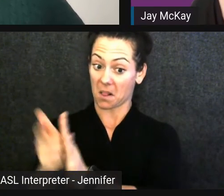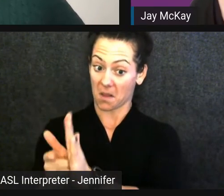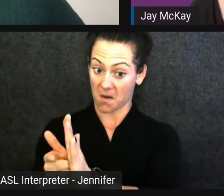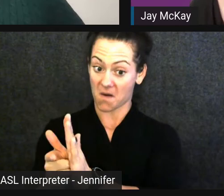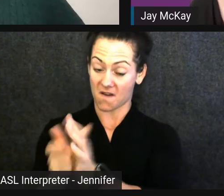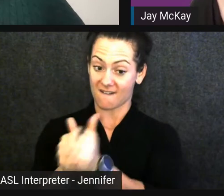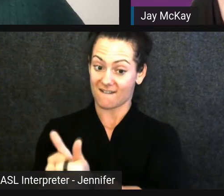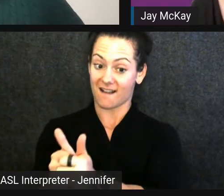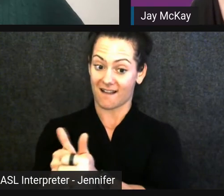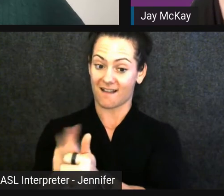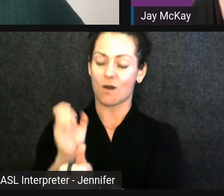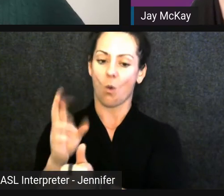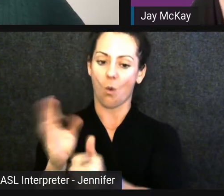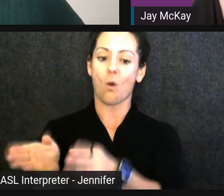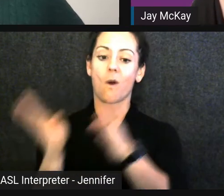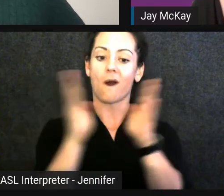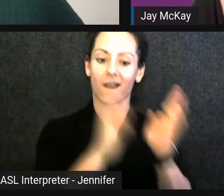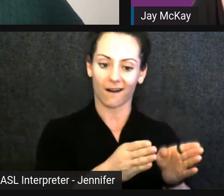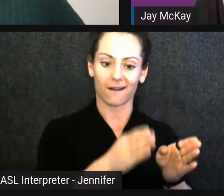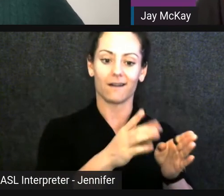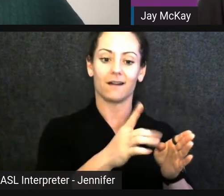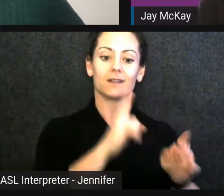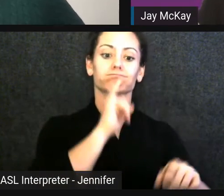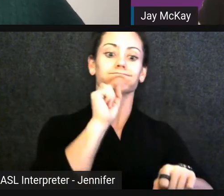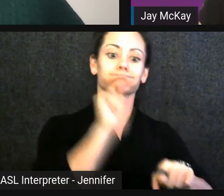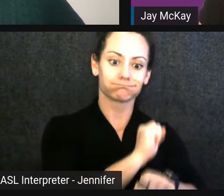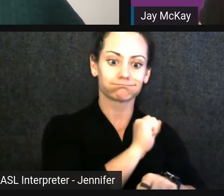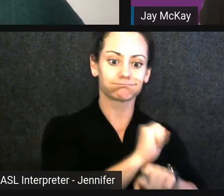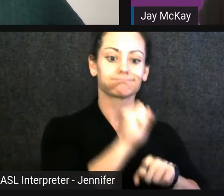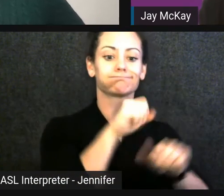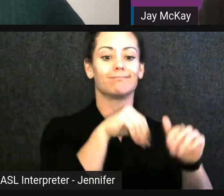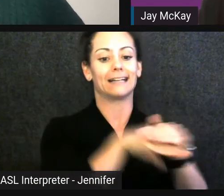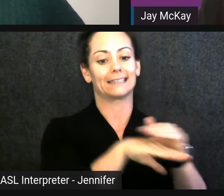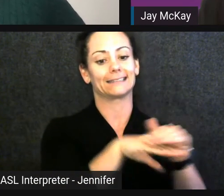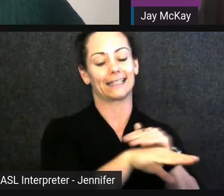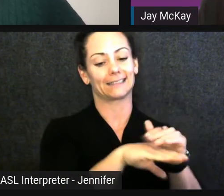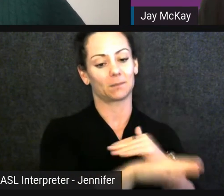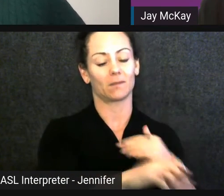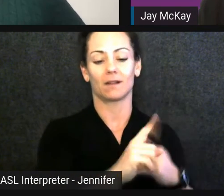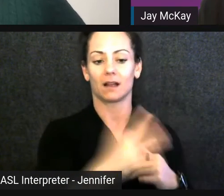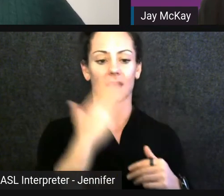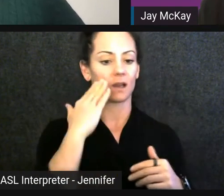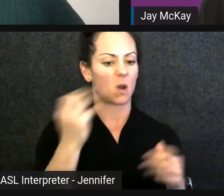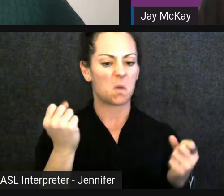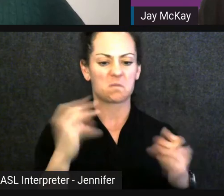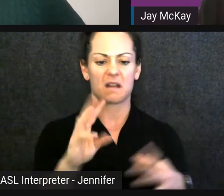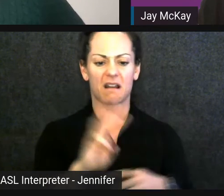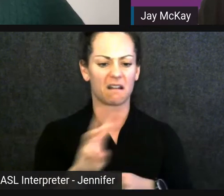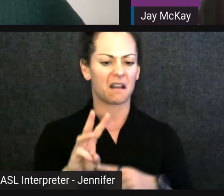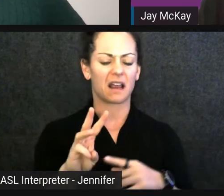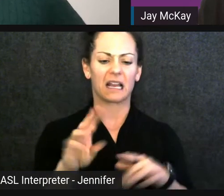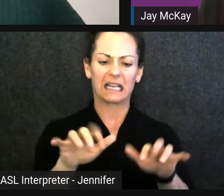which have tons of functionalities, all the aria labels, descriptions keyboard navigation, and so on and so on.